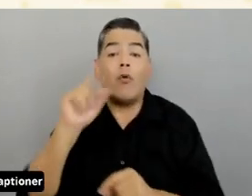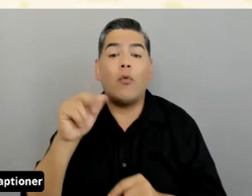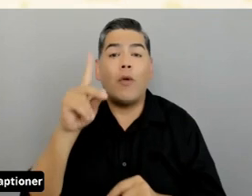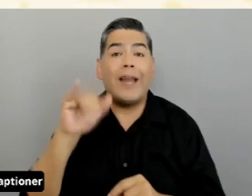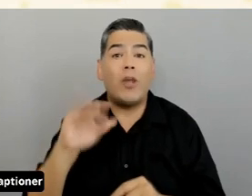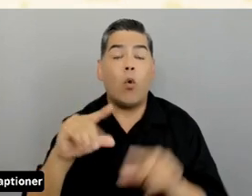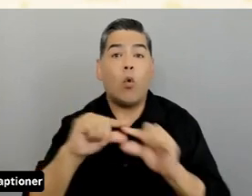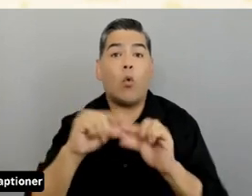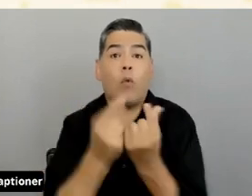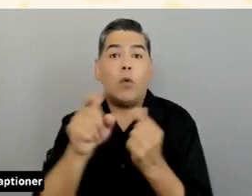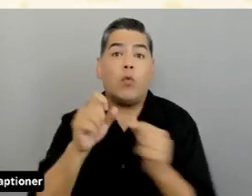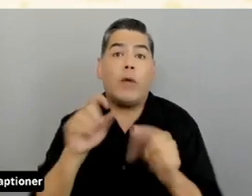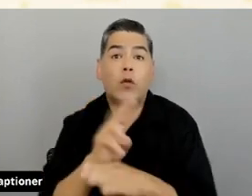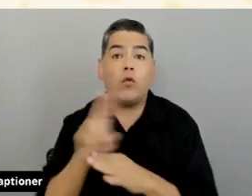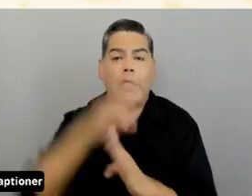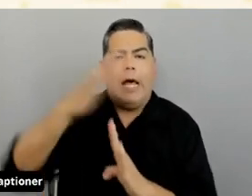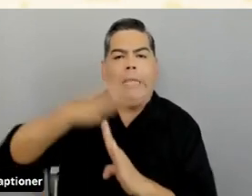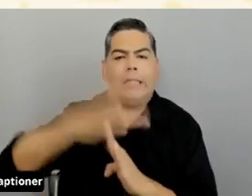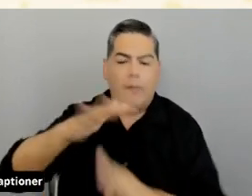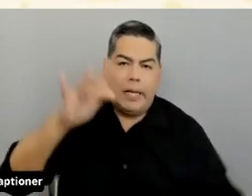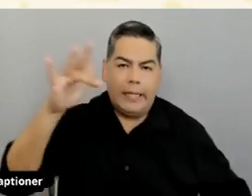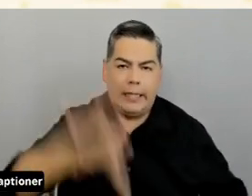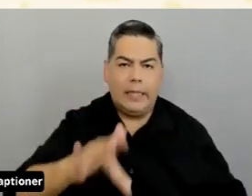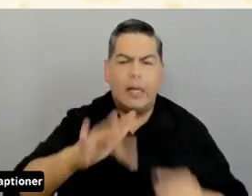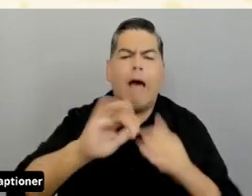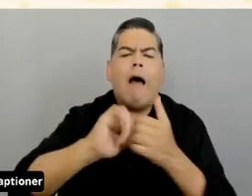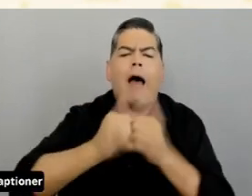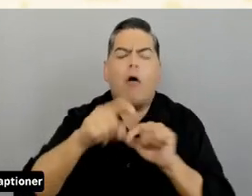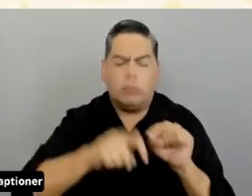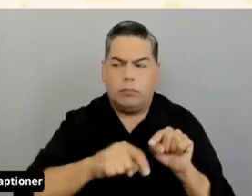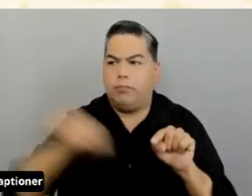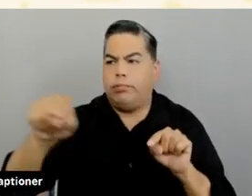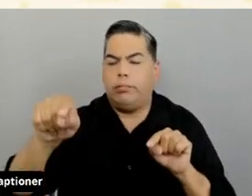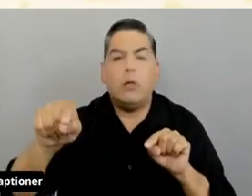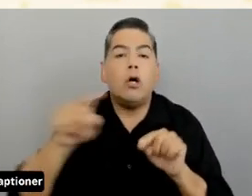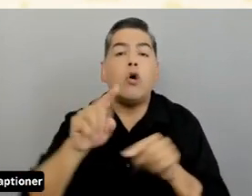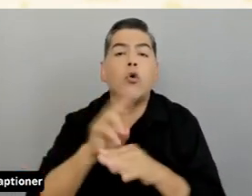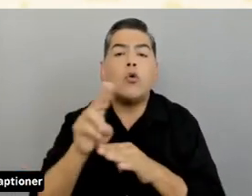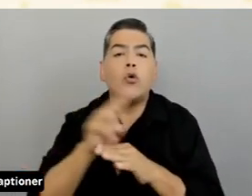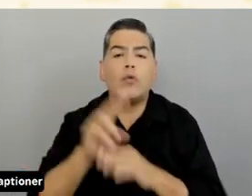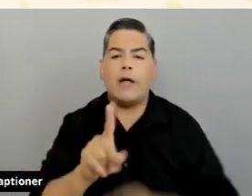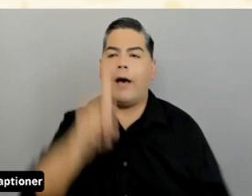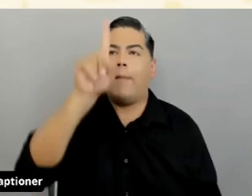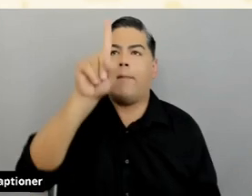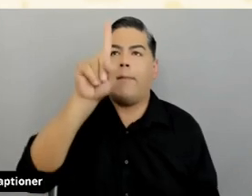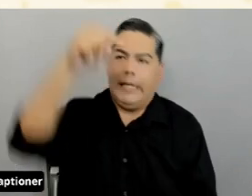using the tab key, and you need to navigate between the radio groups using up and down arrows.